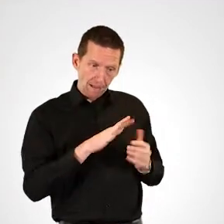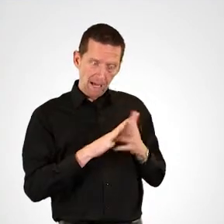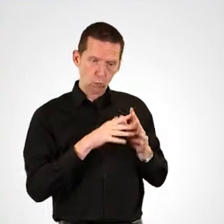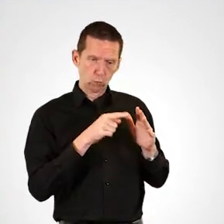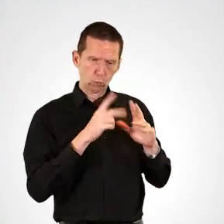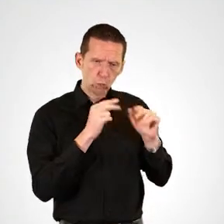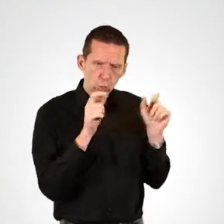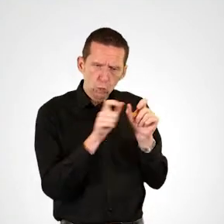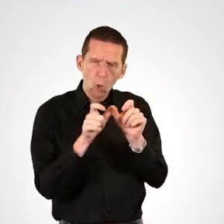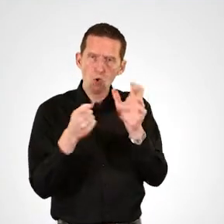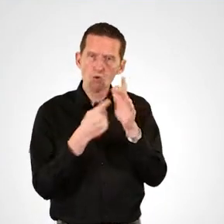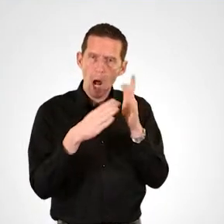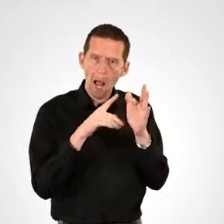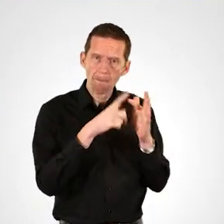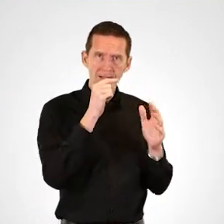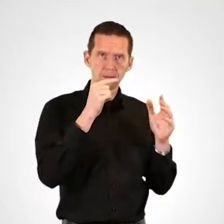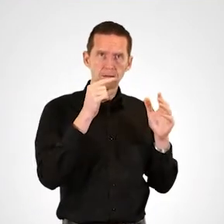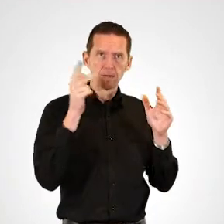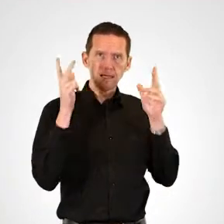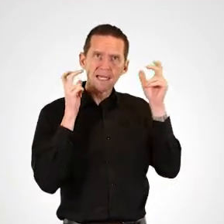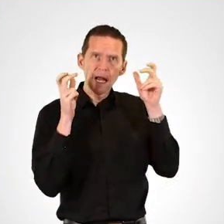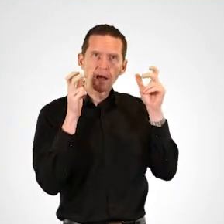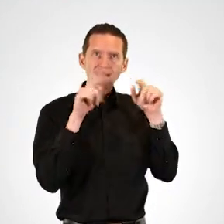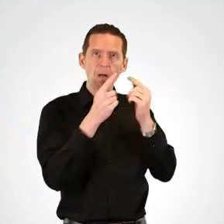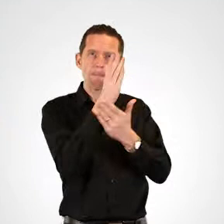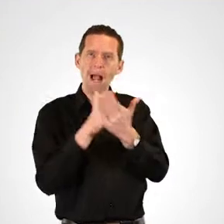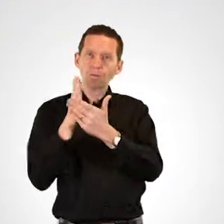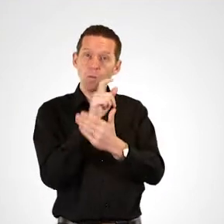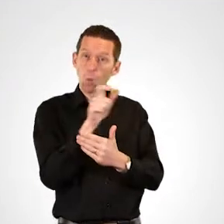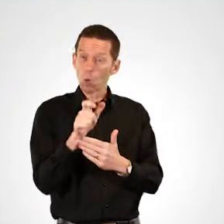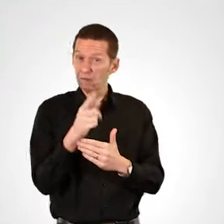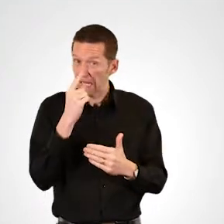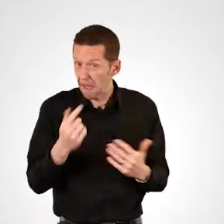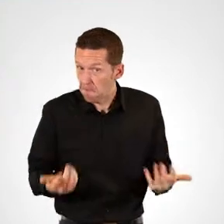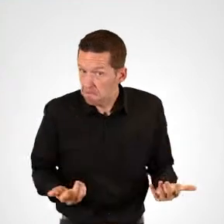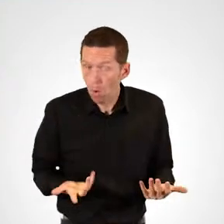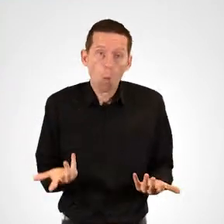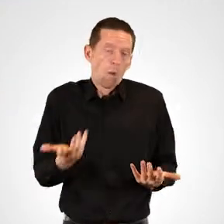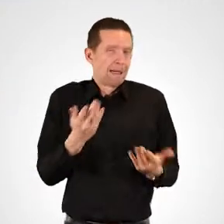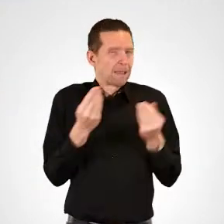Can you teach a child to hear parts of words? Well, can you? To some extent yes.